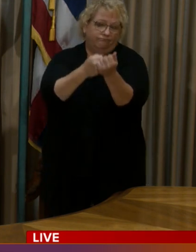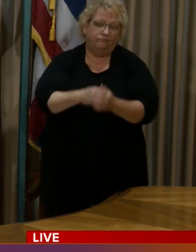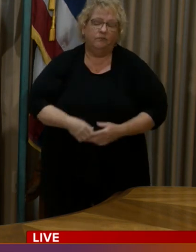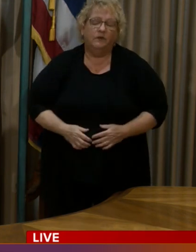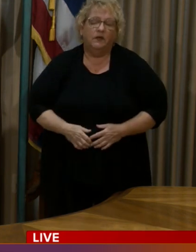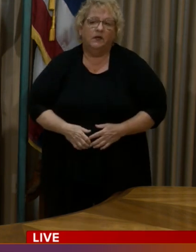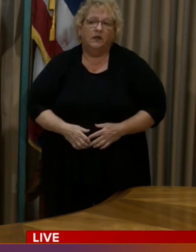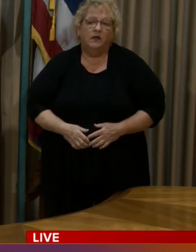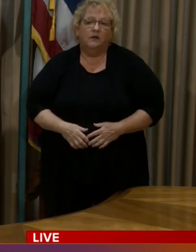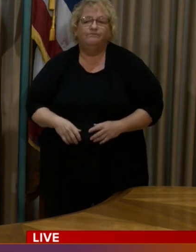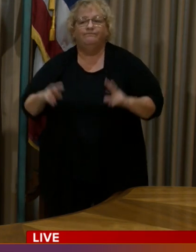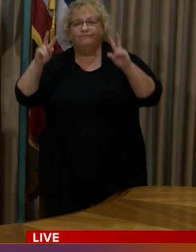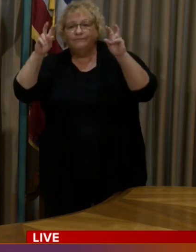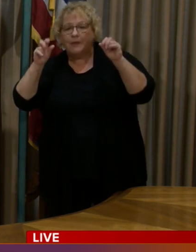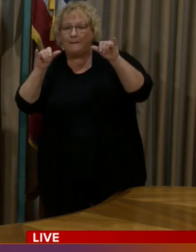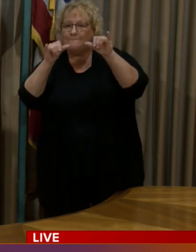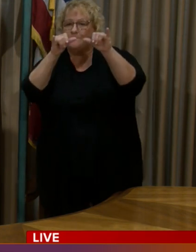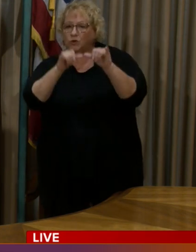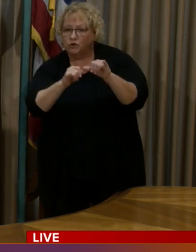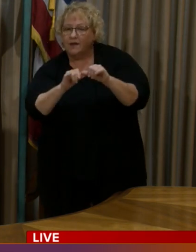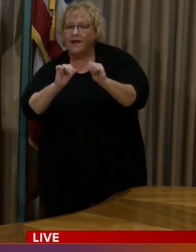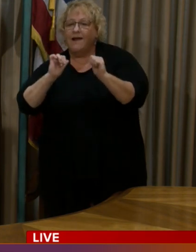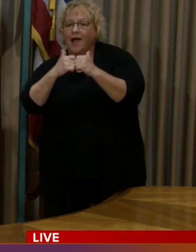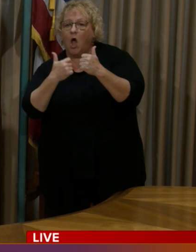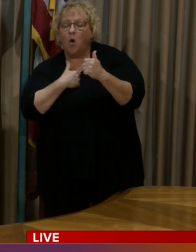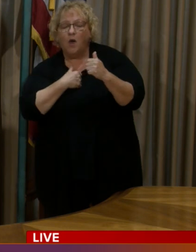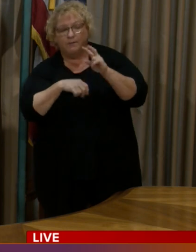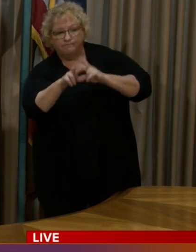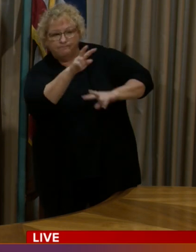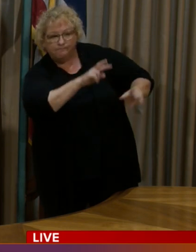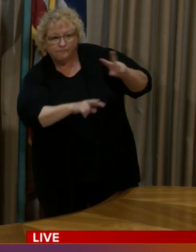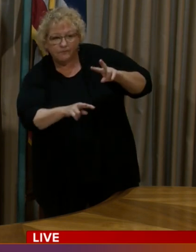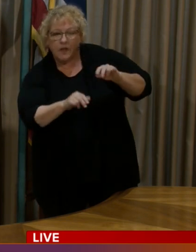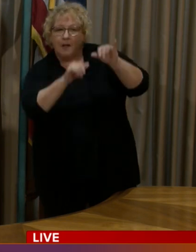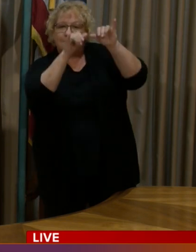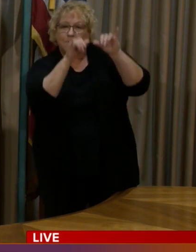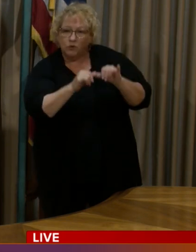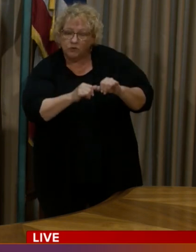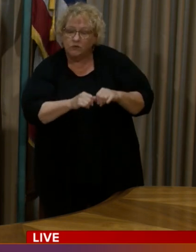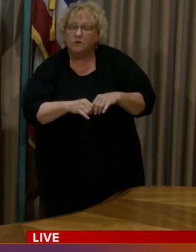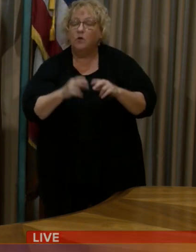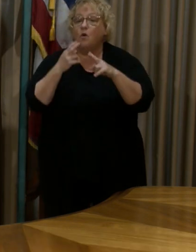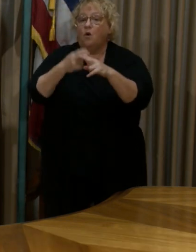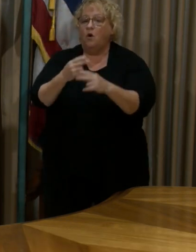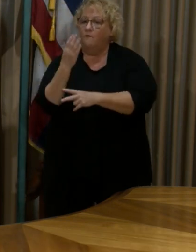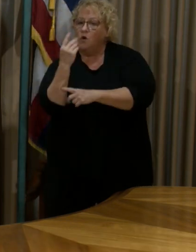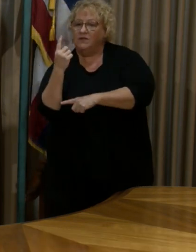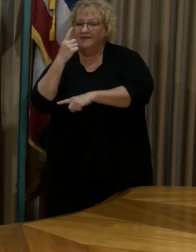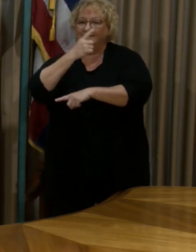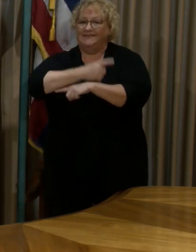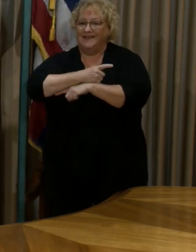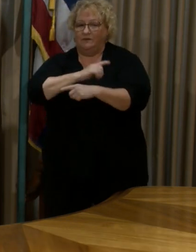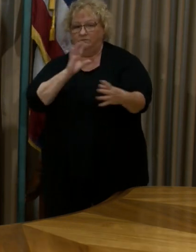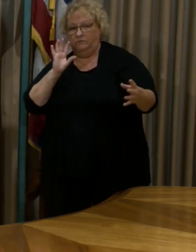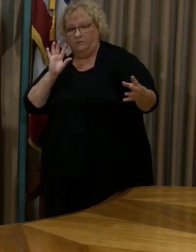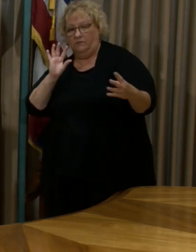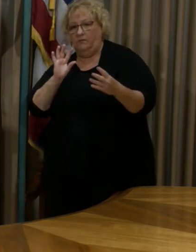STUDENTS TEACHERS AND STAFF THEIR FAMILIES AND THE COMMUNITY. THE MEASURES WILL ALSO BE LINKED